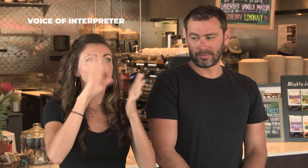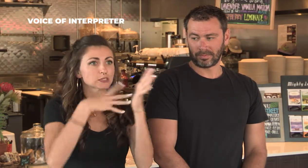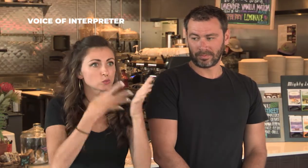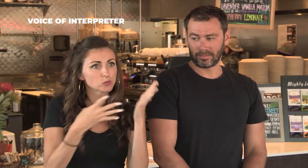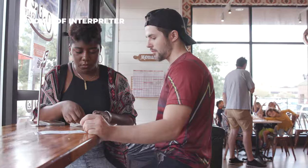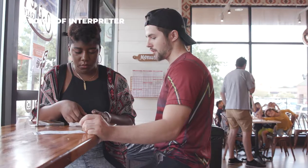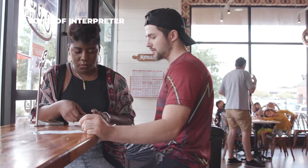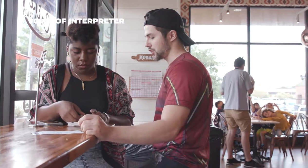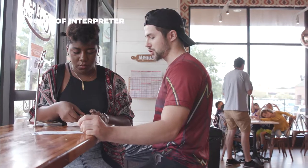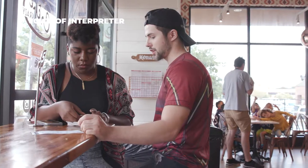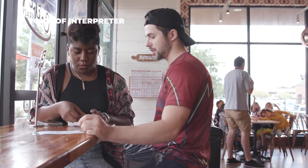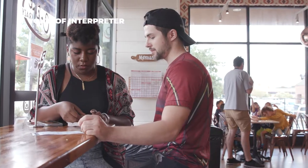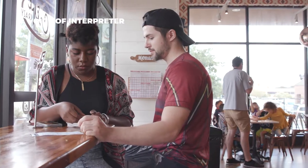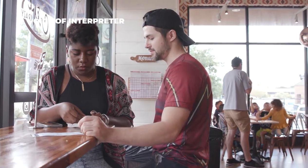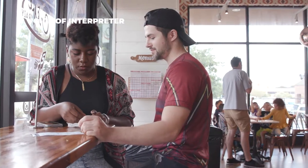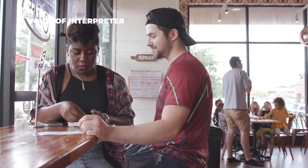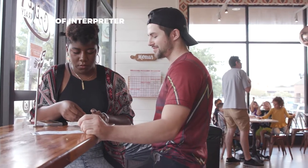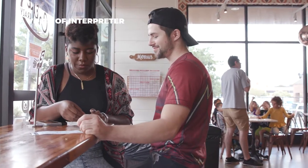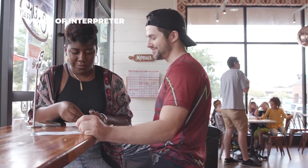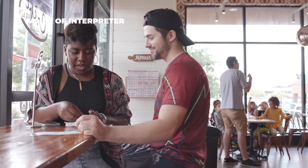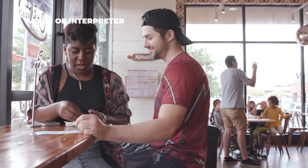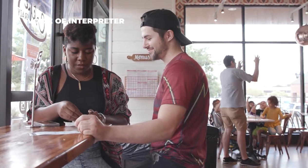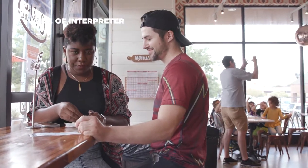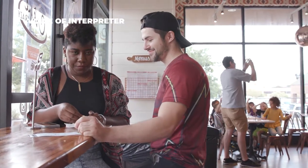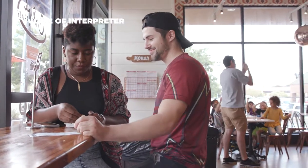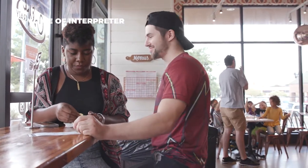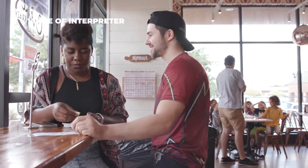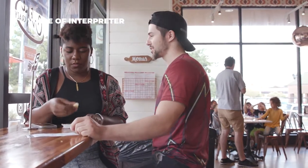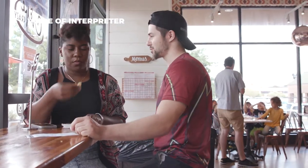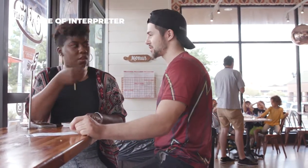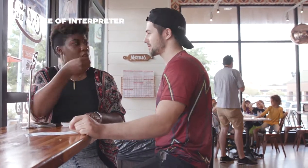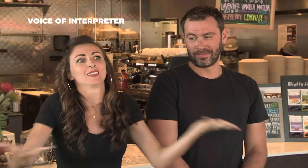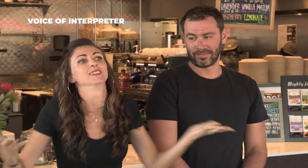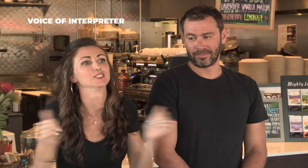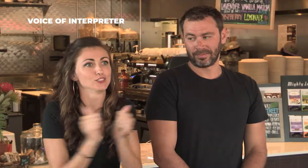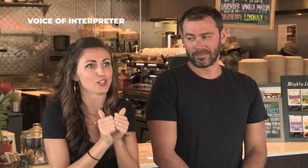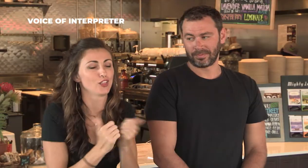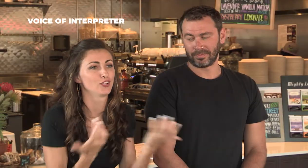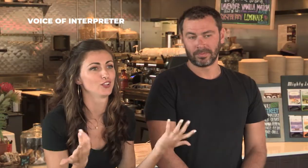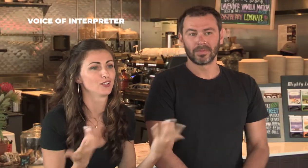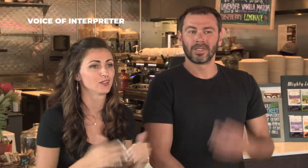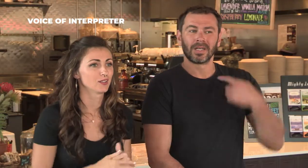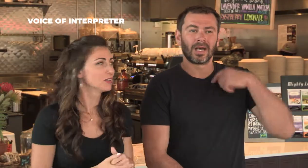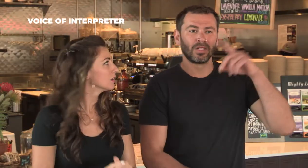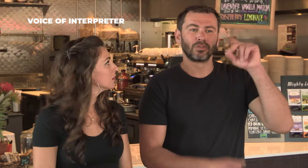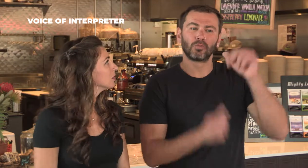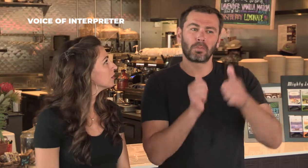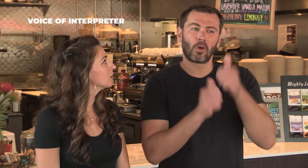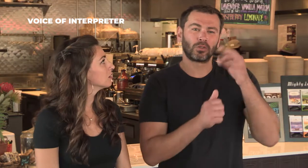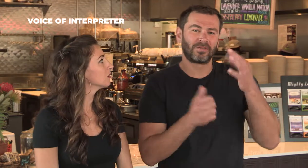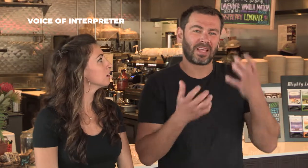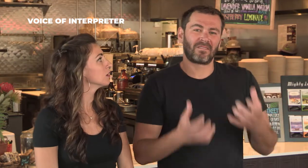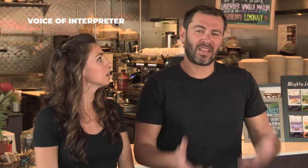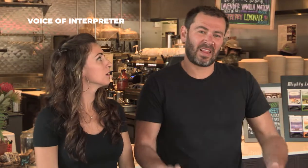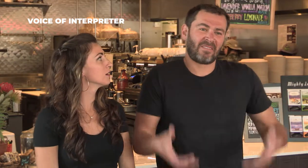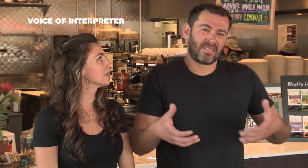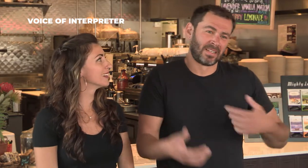we schedule catering, we coordinate everything and just get it all to flow. I do most of the heavy lifting.